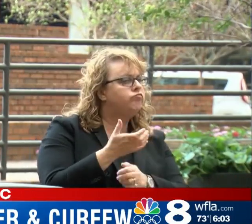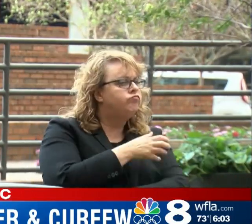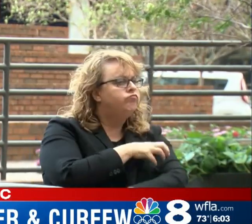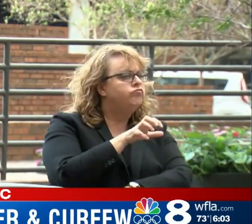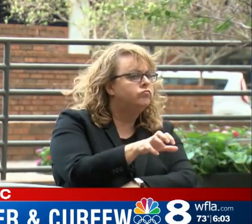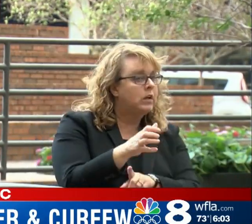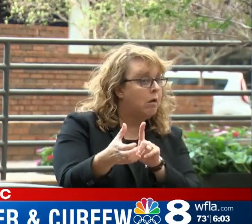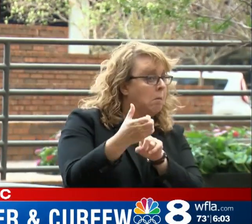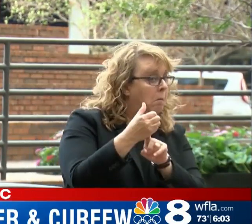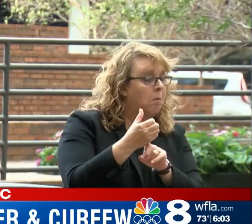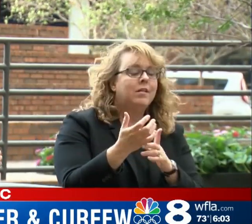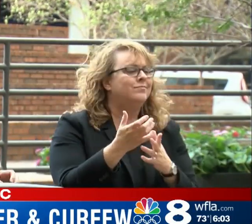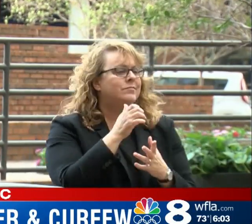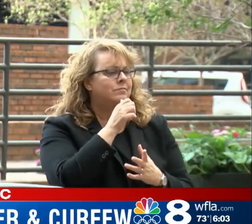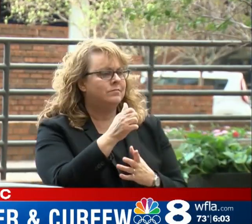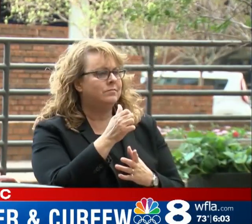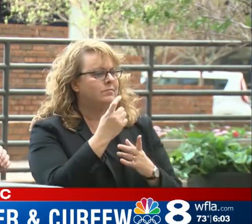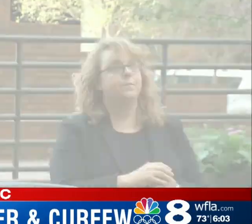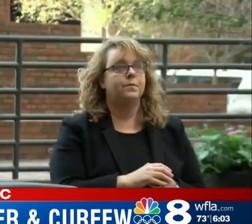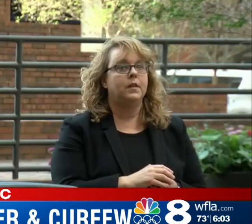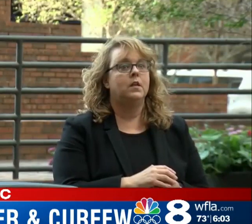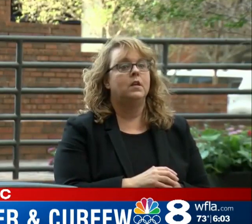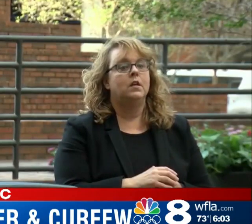IN THE ENTIRE WEEKEND. YOU SHOULD BE WILLINGLY